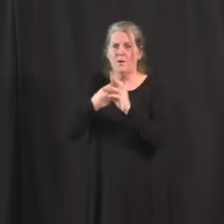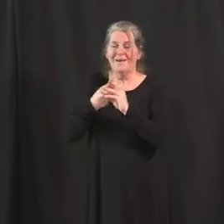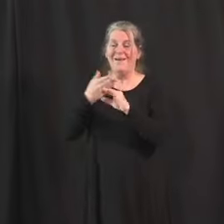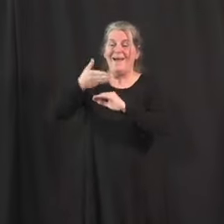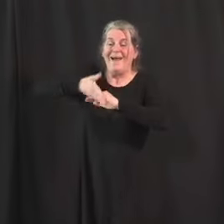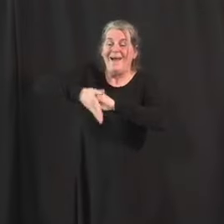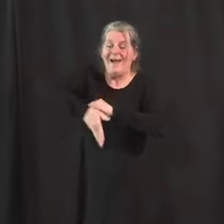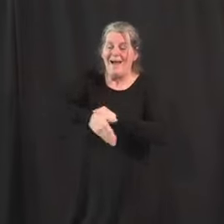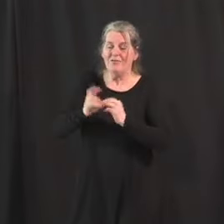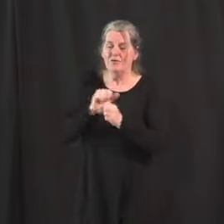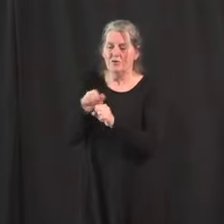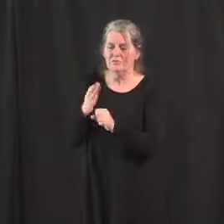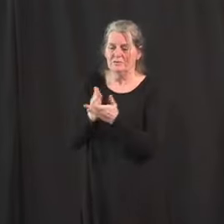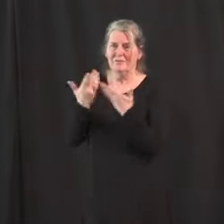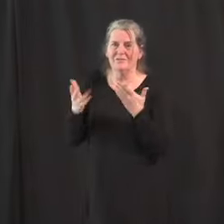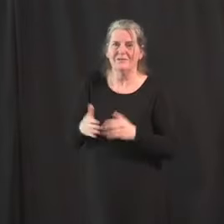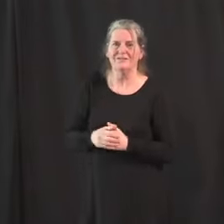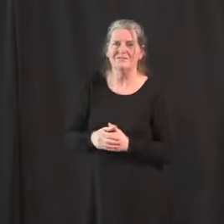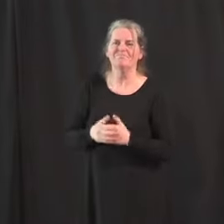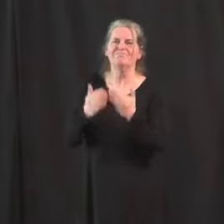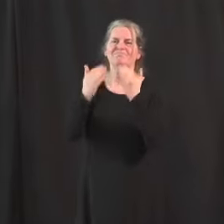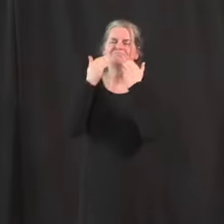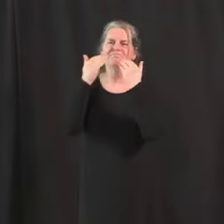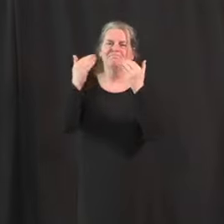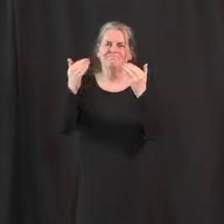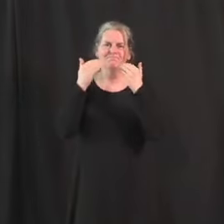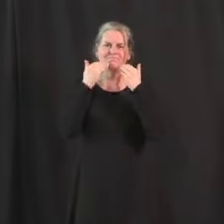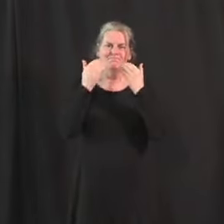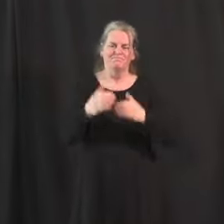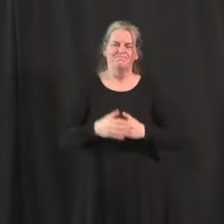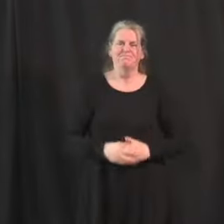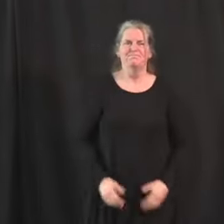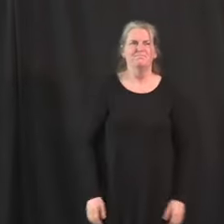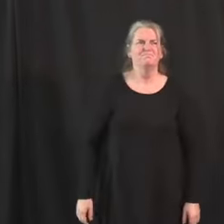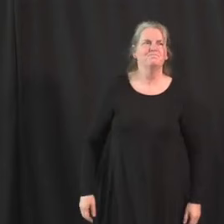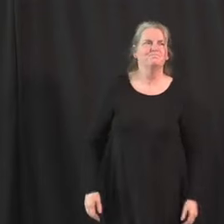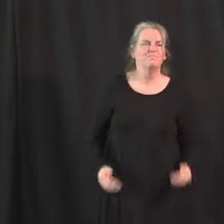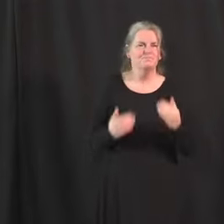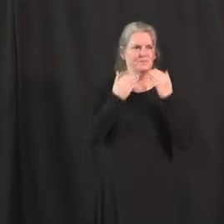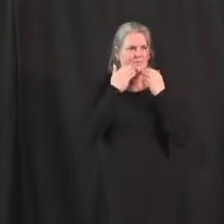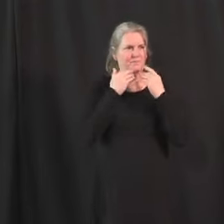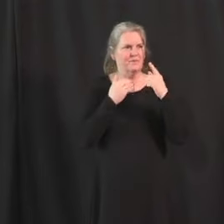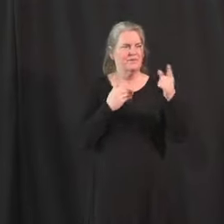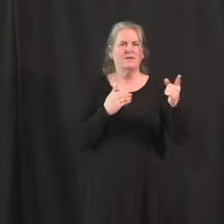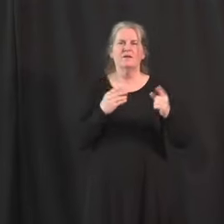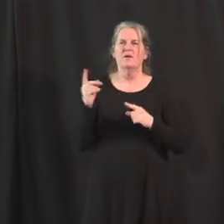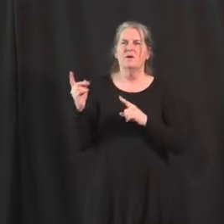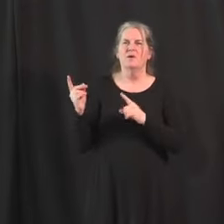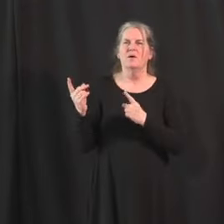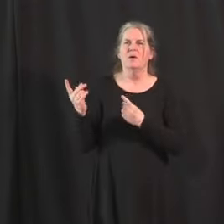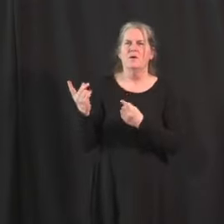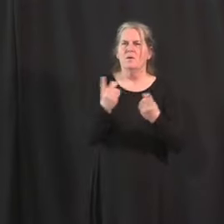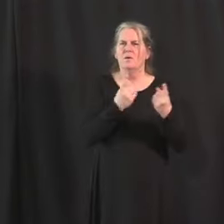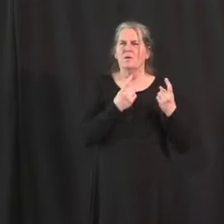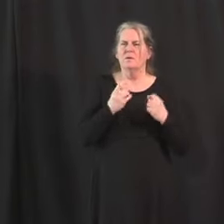THANK YOU. WE'LL NOW GO TO QUESTIONS. AGAIN, A REMINDER, ONE ROUND OF QUESTIONS.